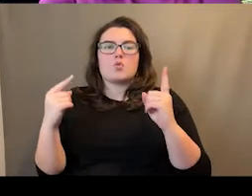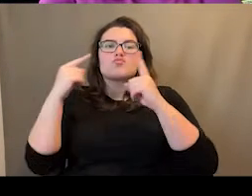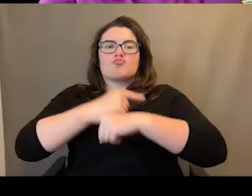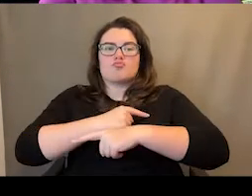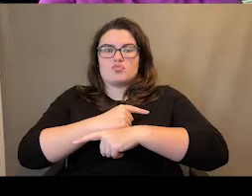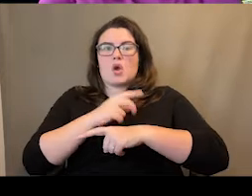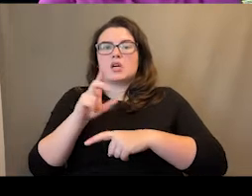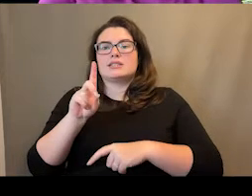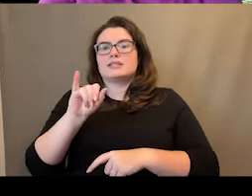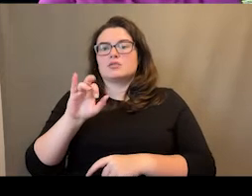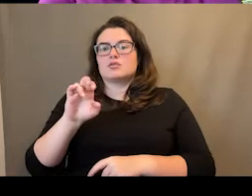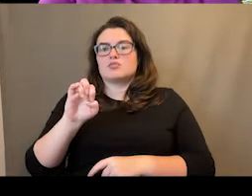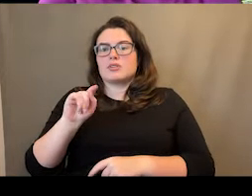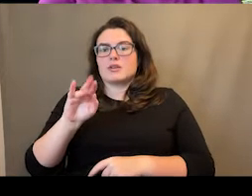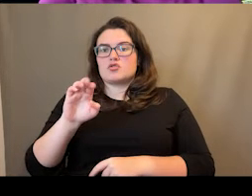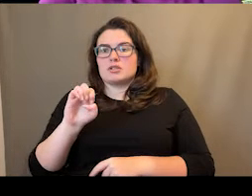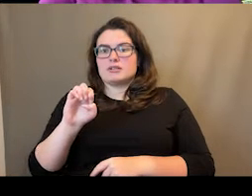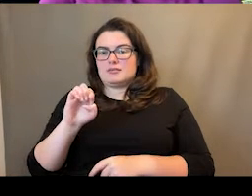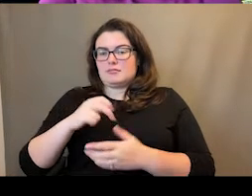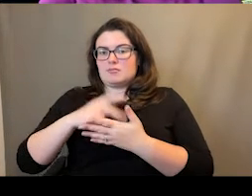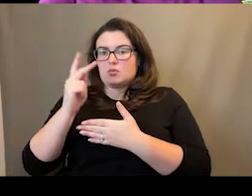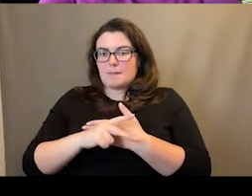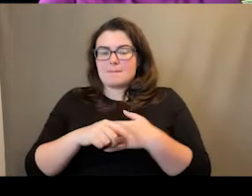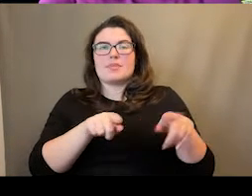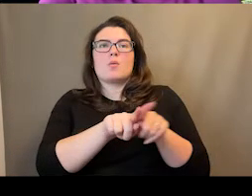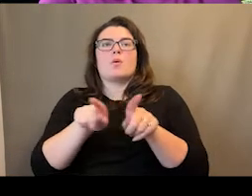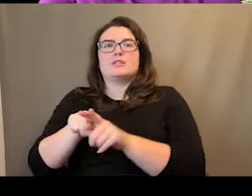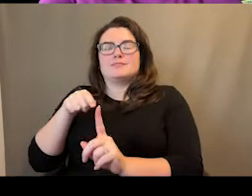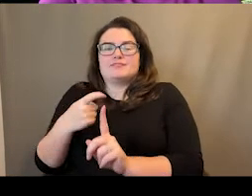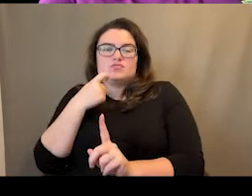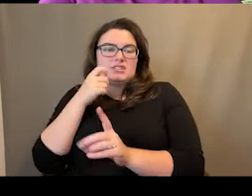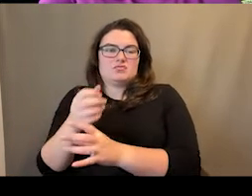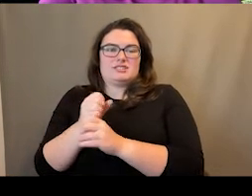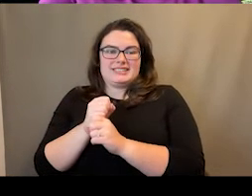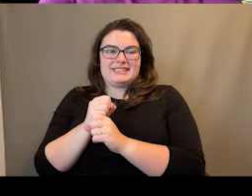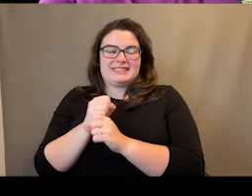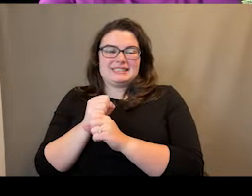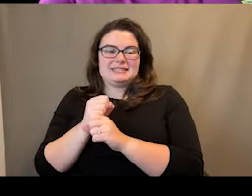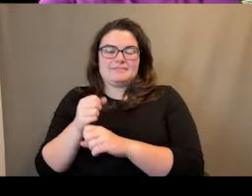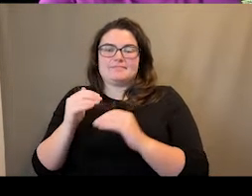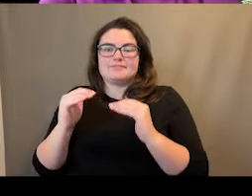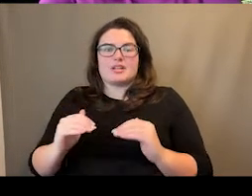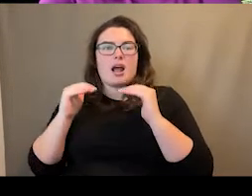Also this program just received an updated solicitation and you'll see